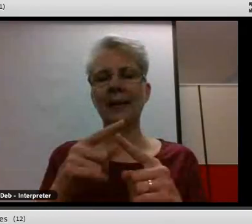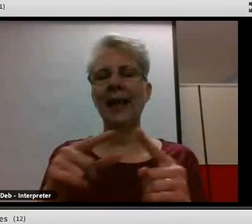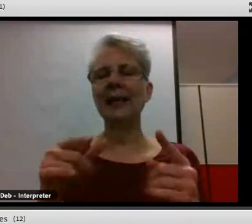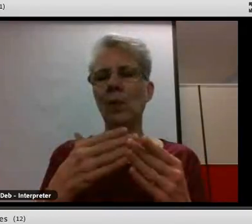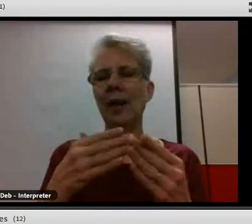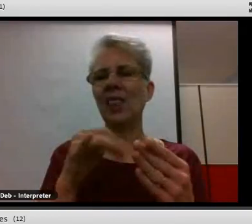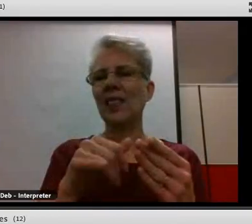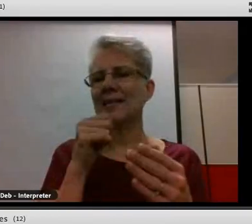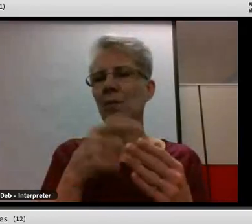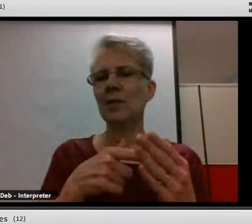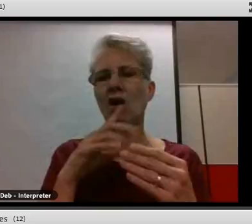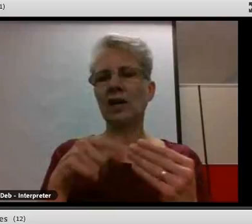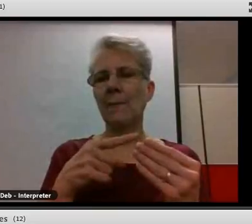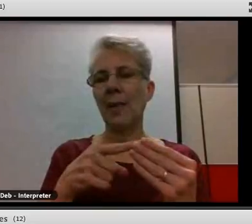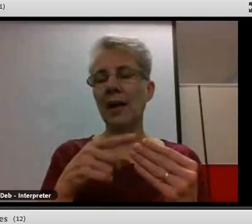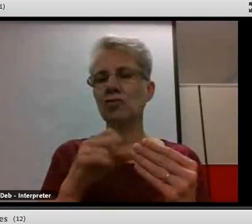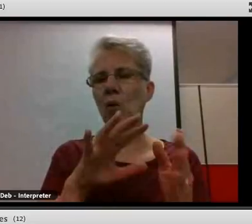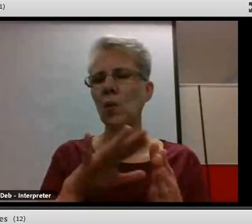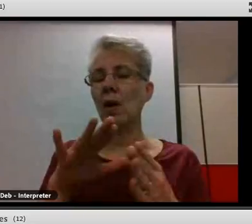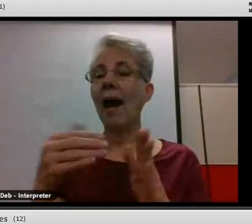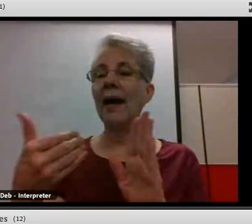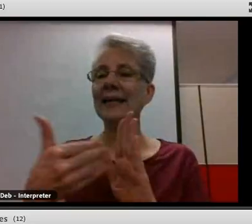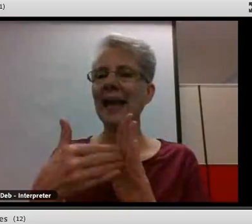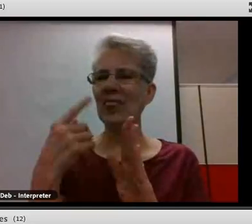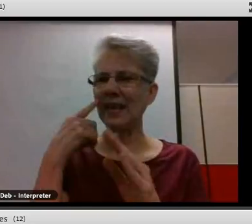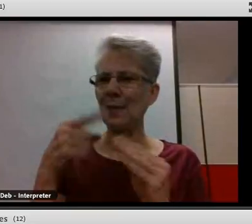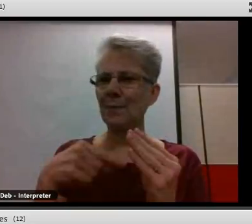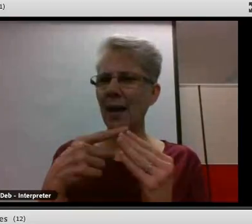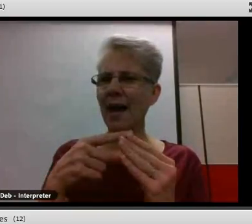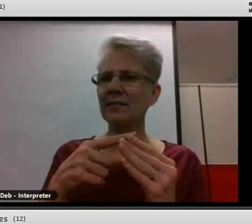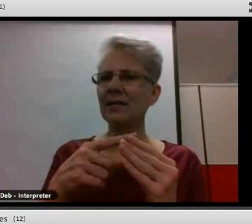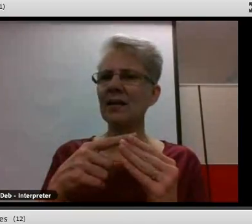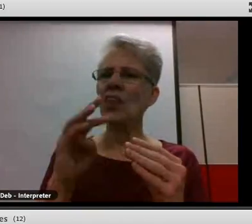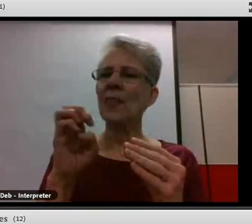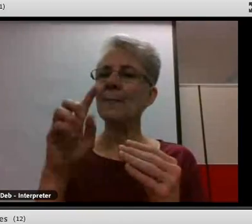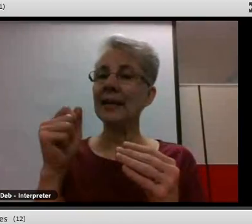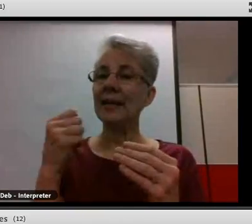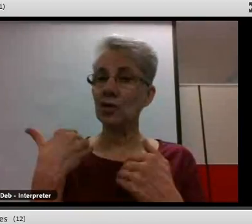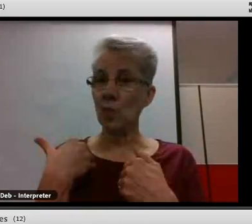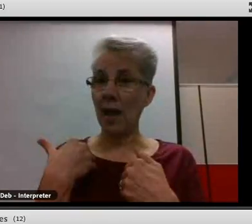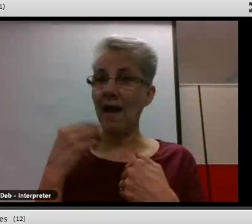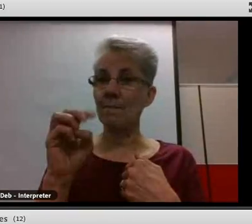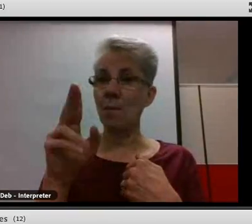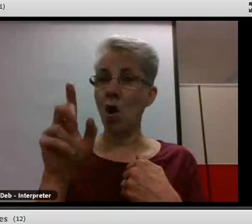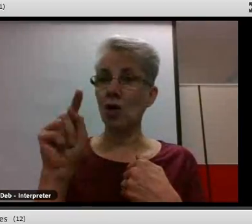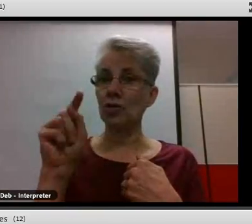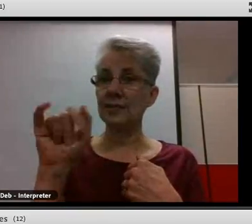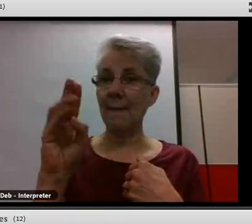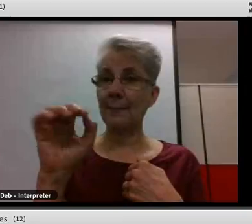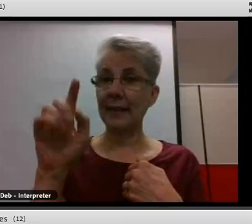access to private colleges and universities, and it requires reasonable accommodations